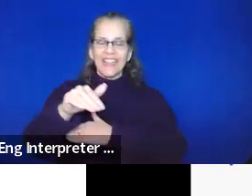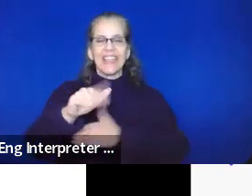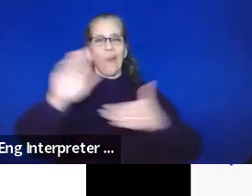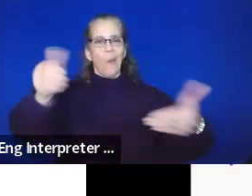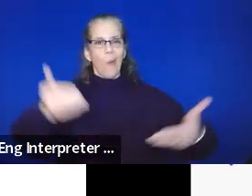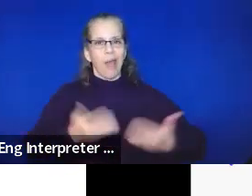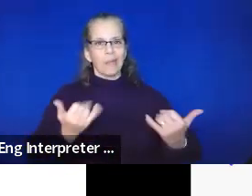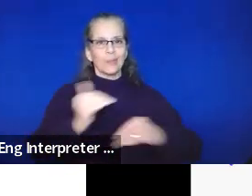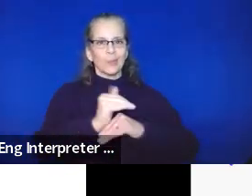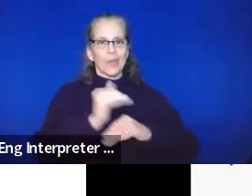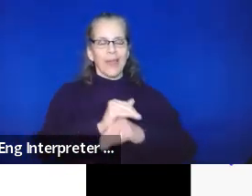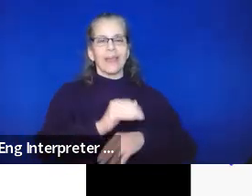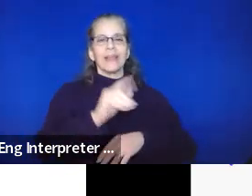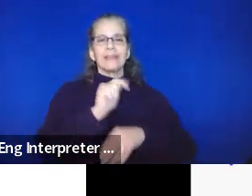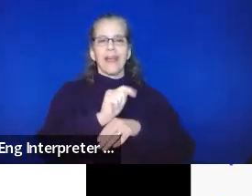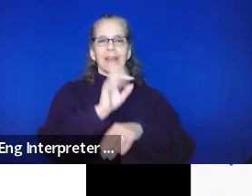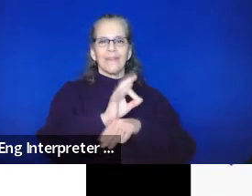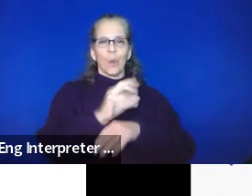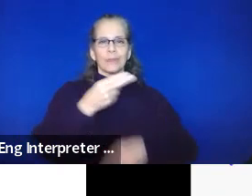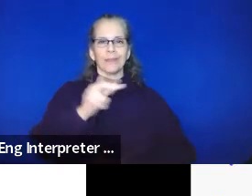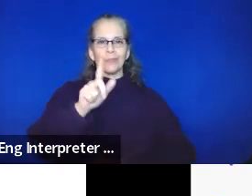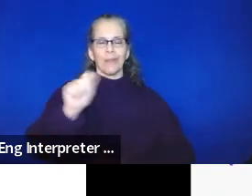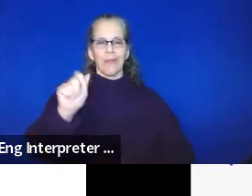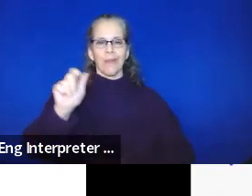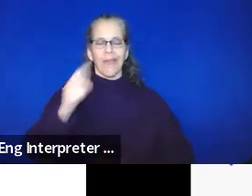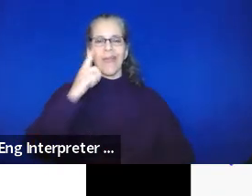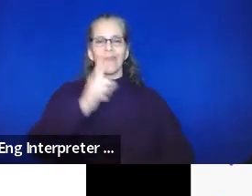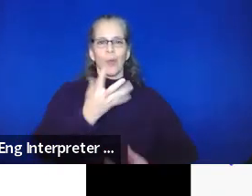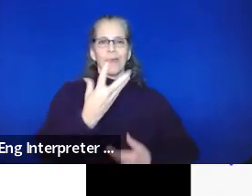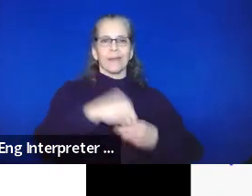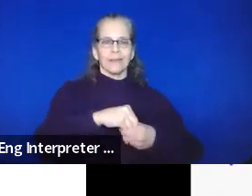force for accessible inclusive employment webinar.